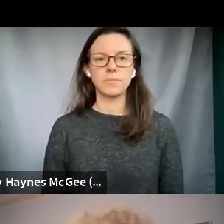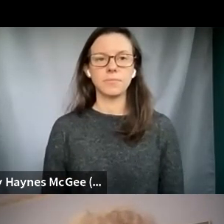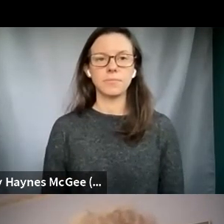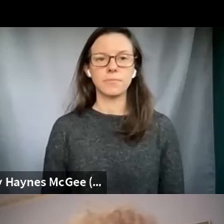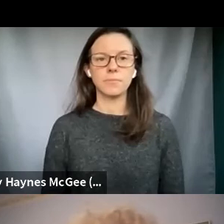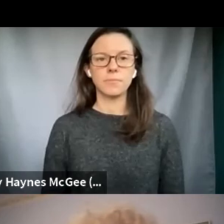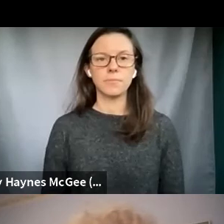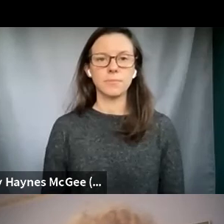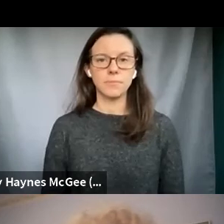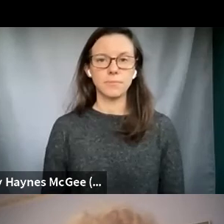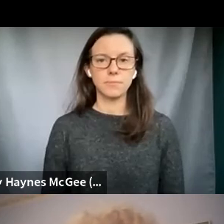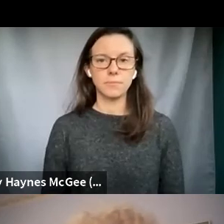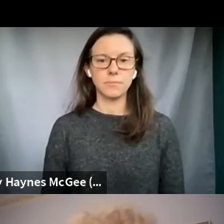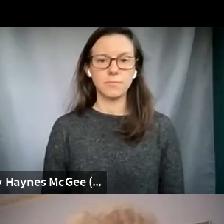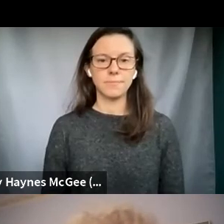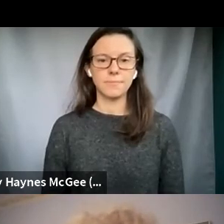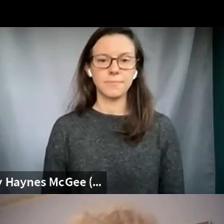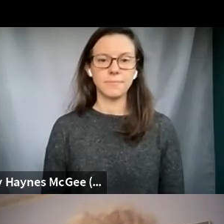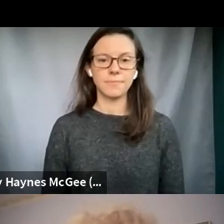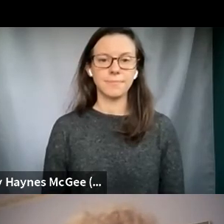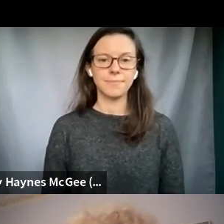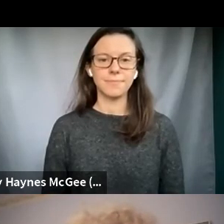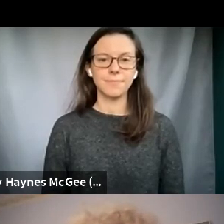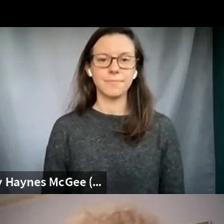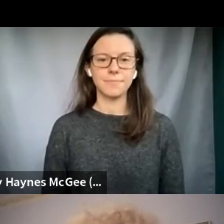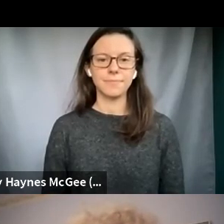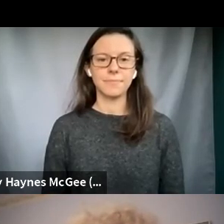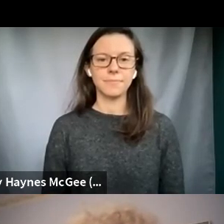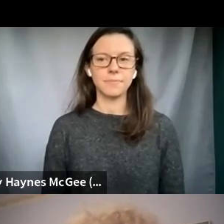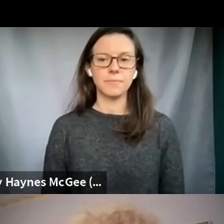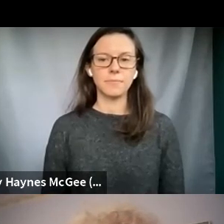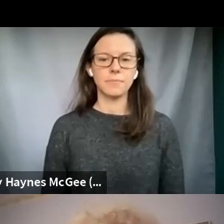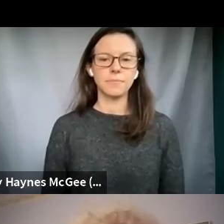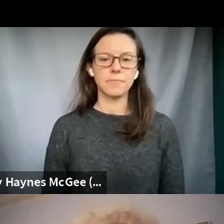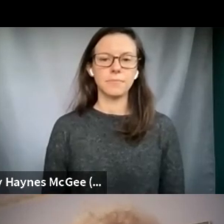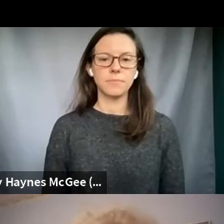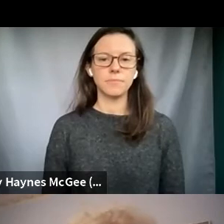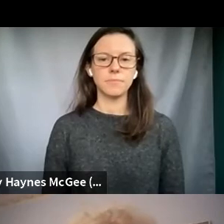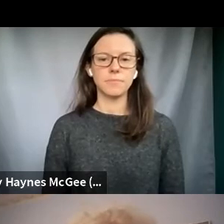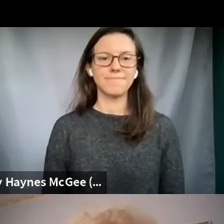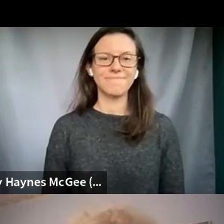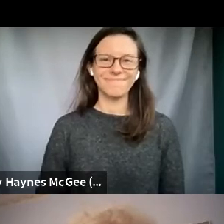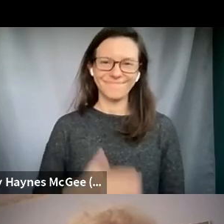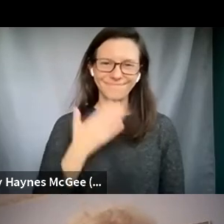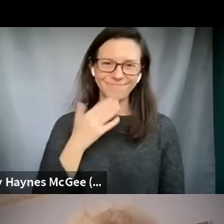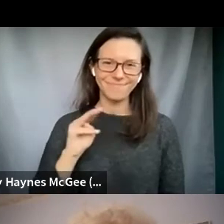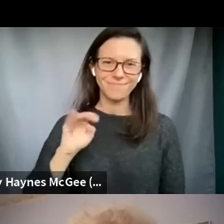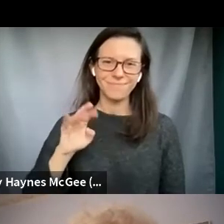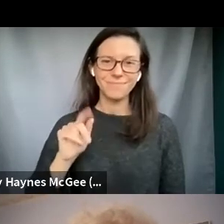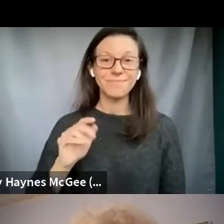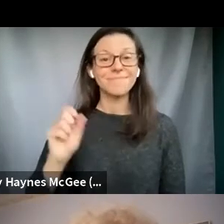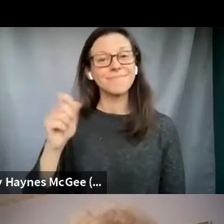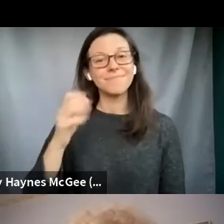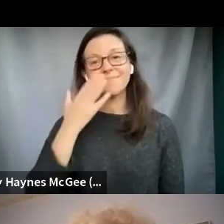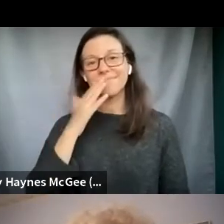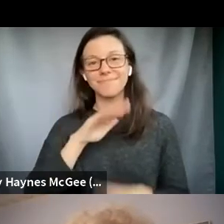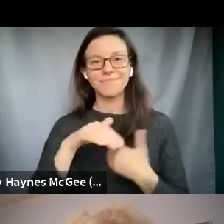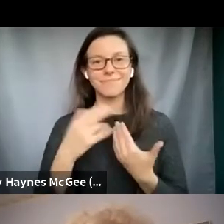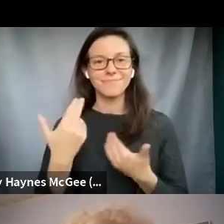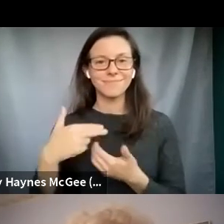Yeah, thank you, everyone, for joining us.